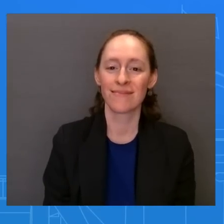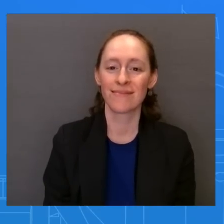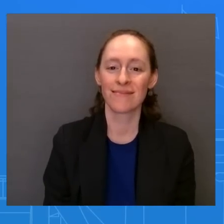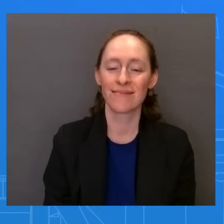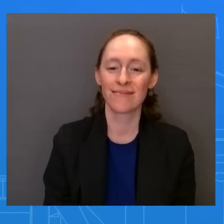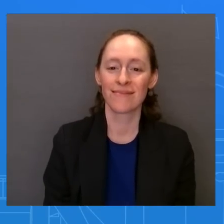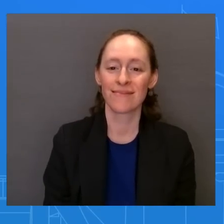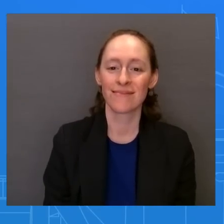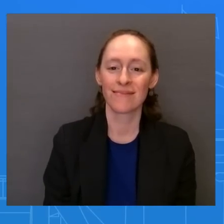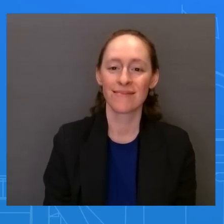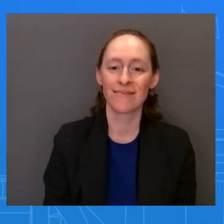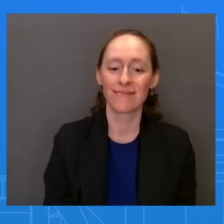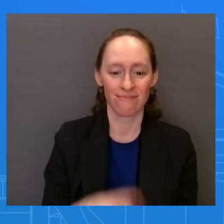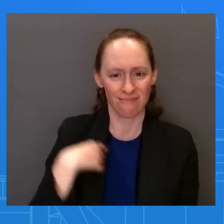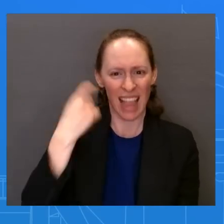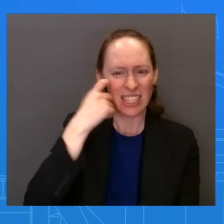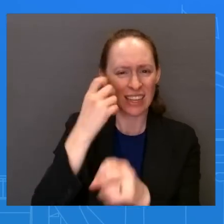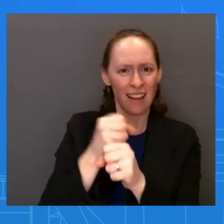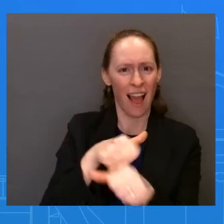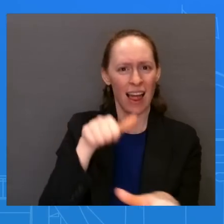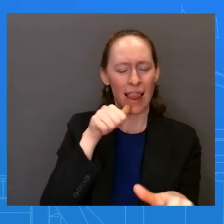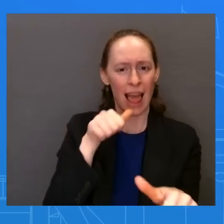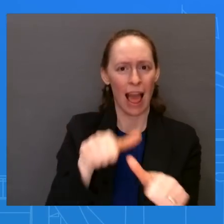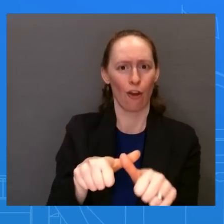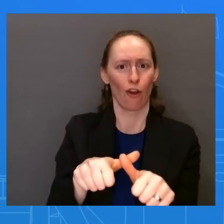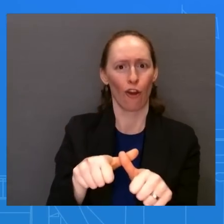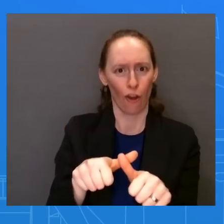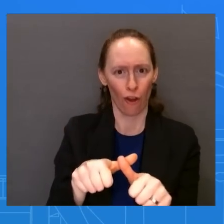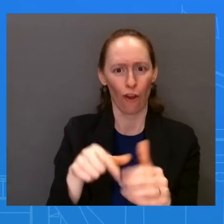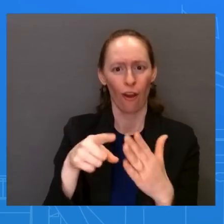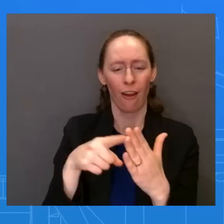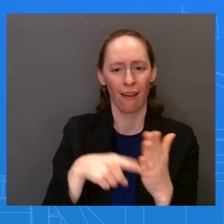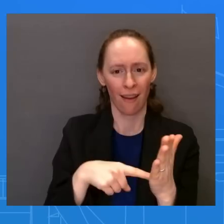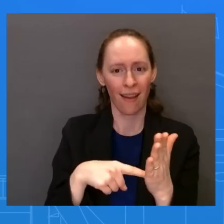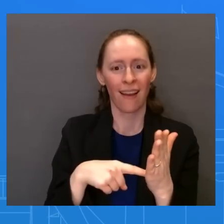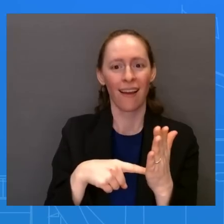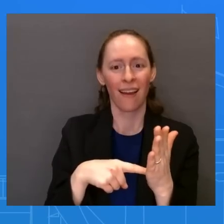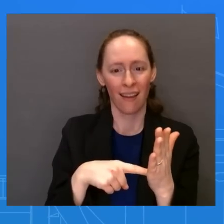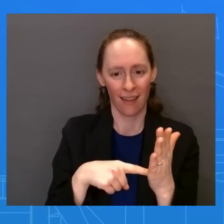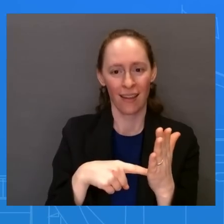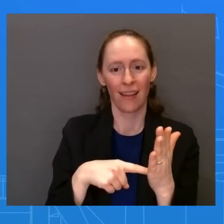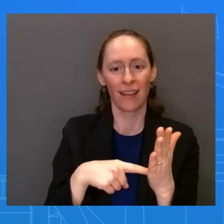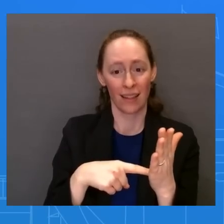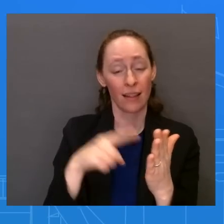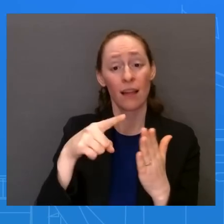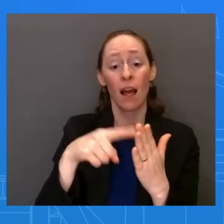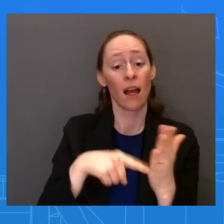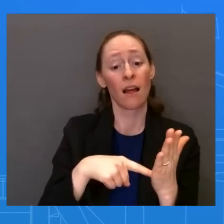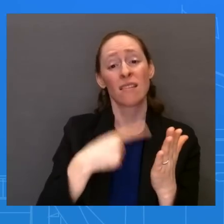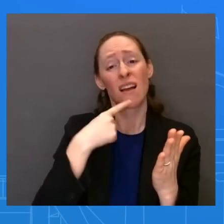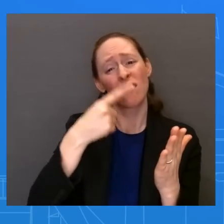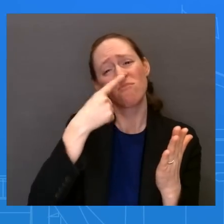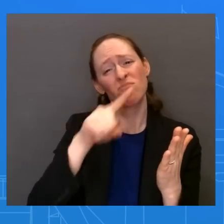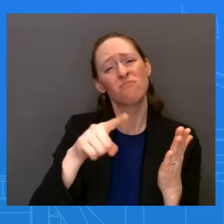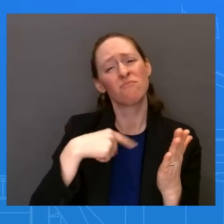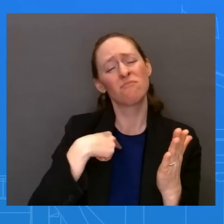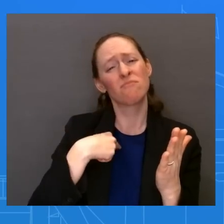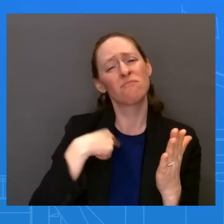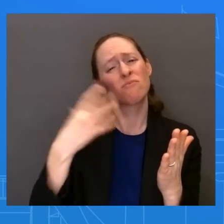and she asked that I go around, so I'm going to do that. Go ahead, Courtney. The Press: Thanks, Karine. I wanted to ask about the FAA issue last week,